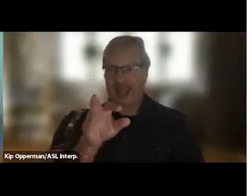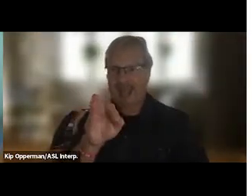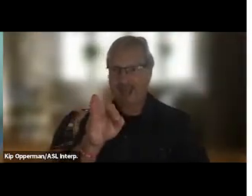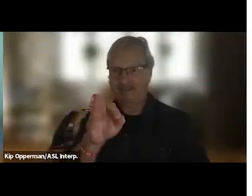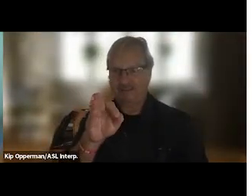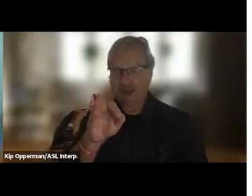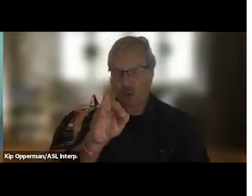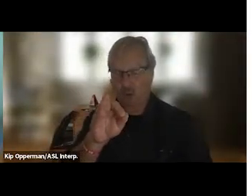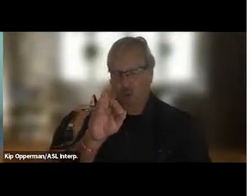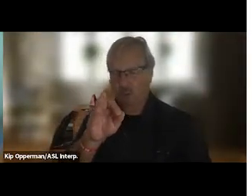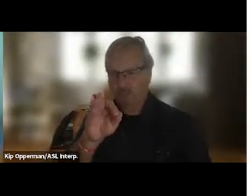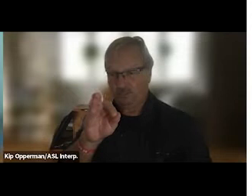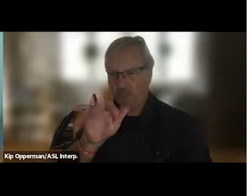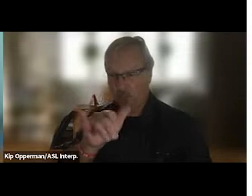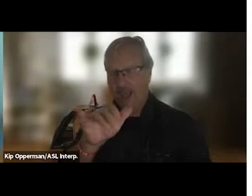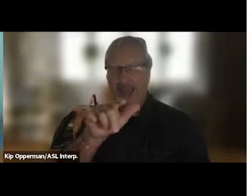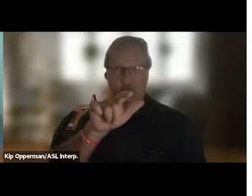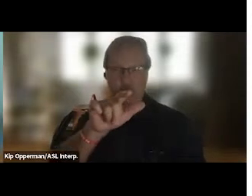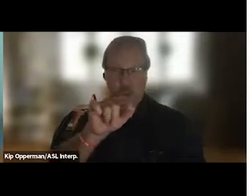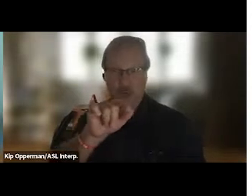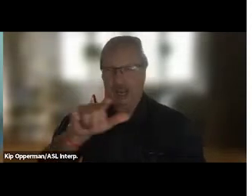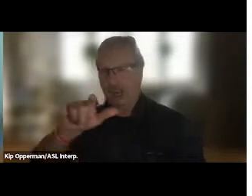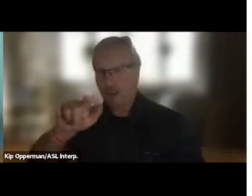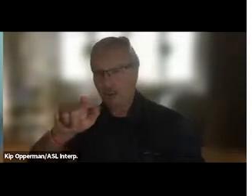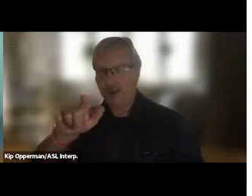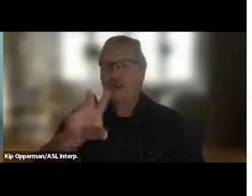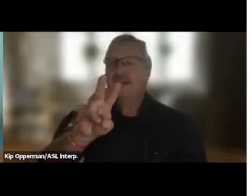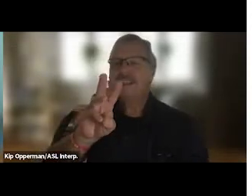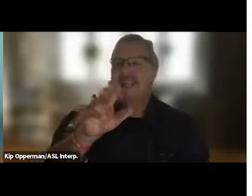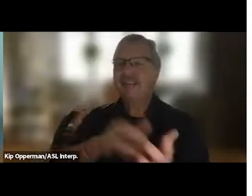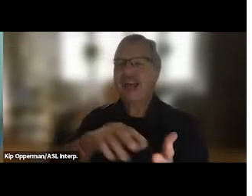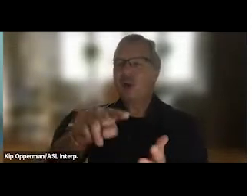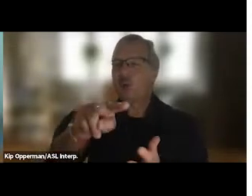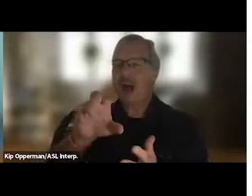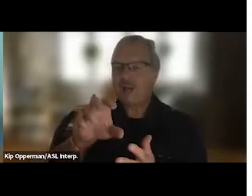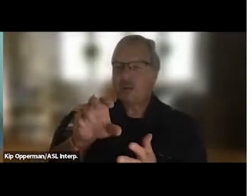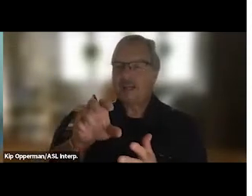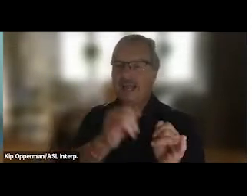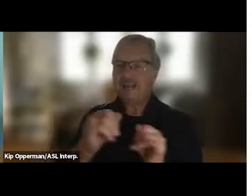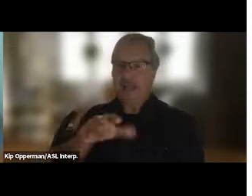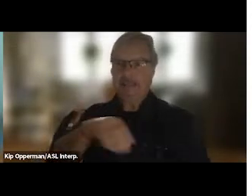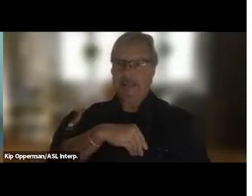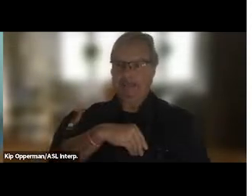we have about 6 6200 individuals who accepted, that's inmates who accepted an MAT.